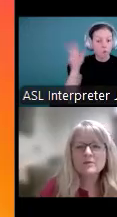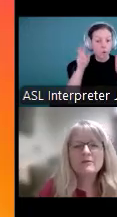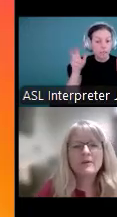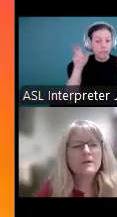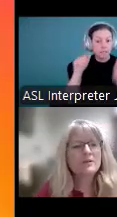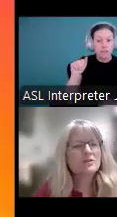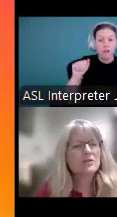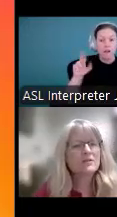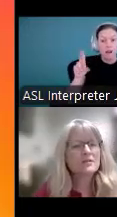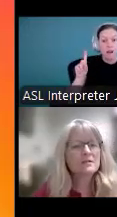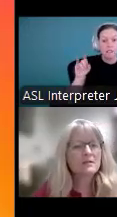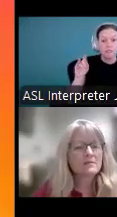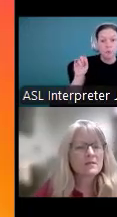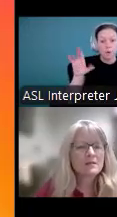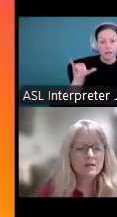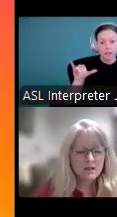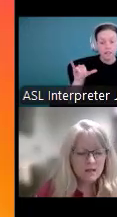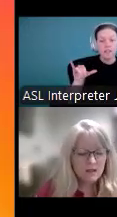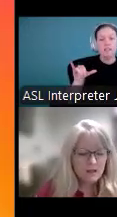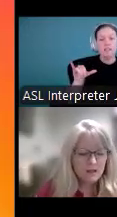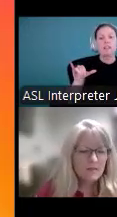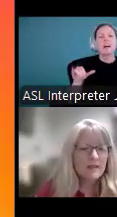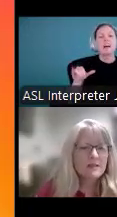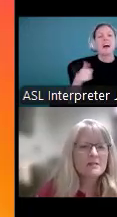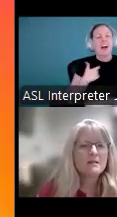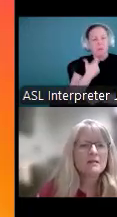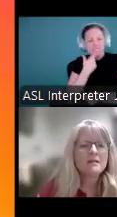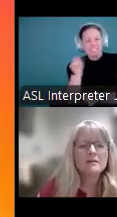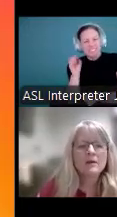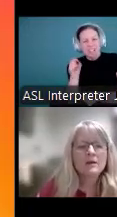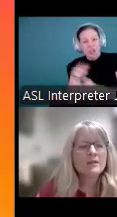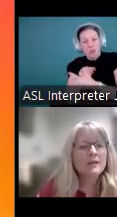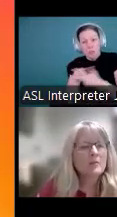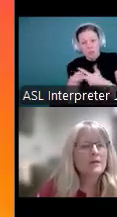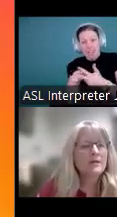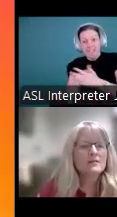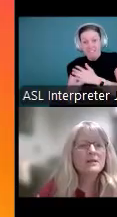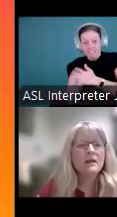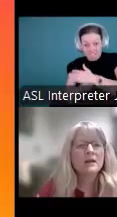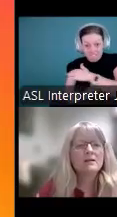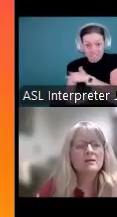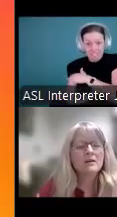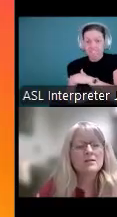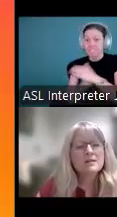three foundational systems, it is incredibly important, and our